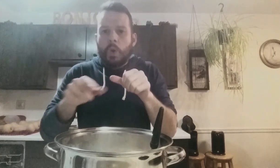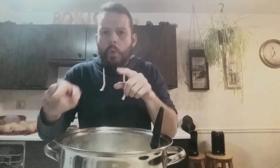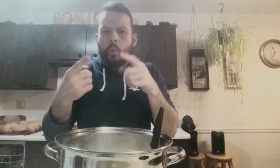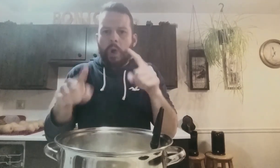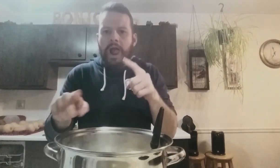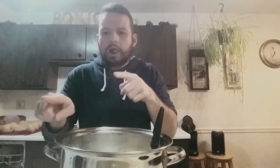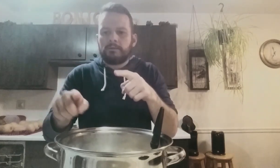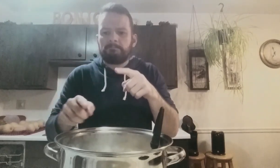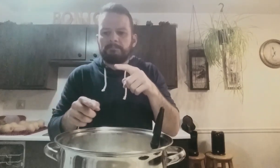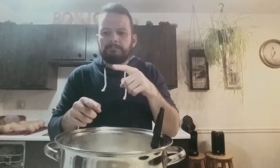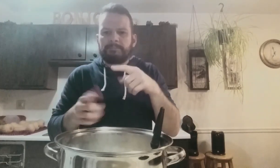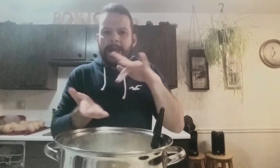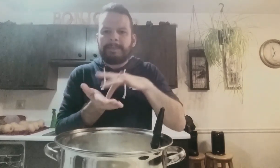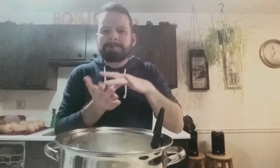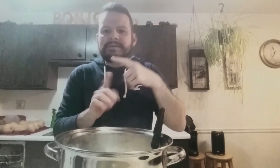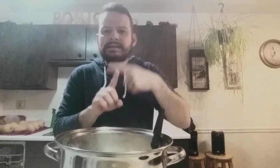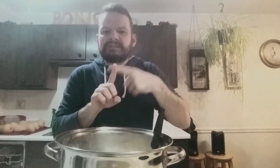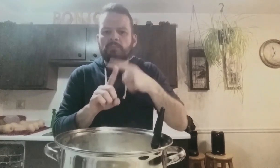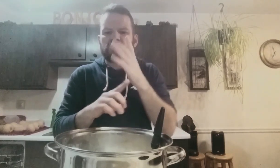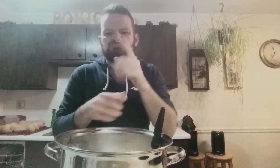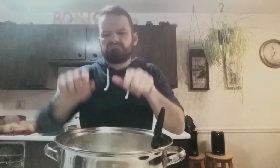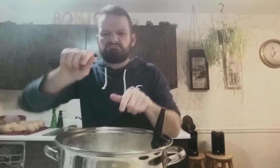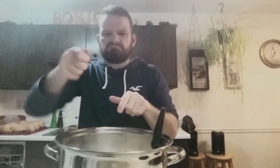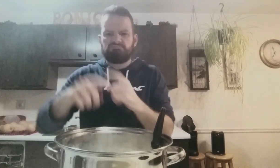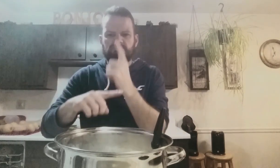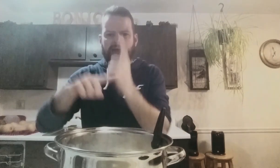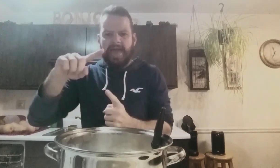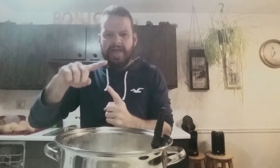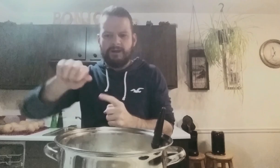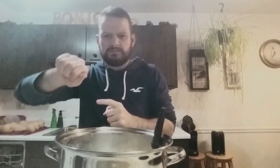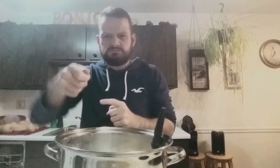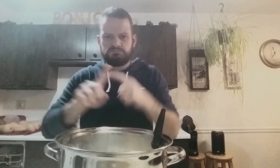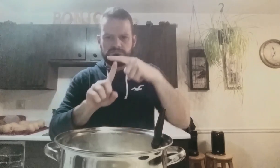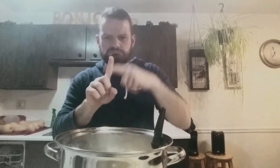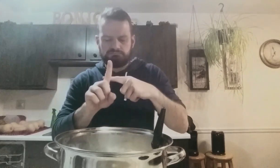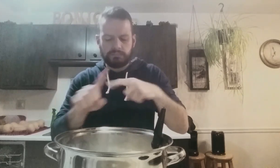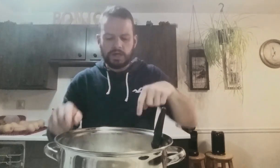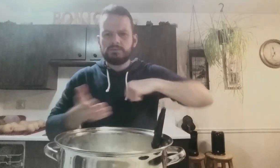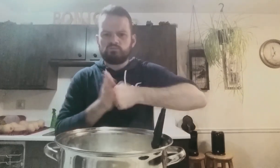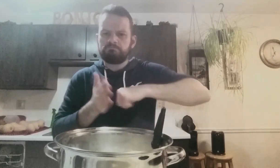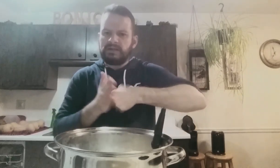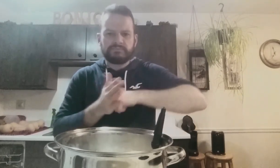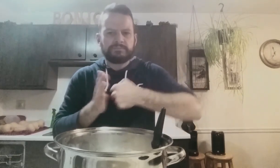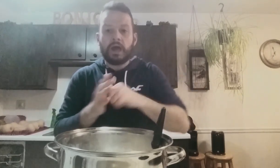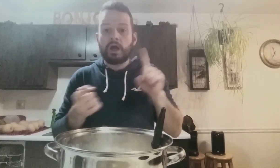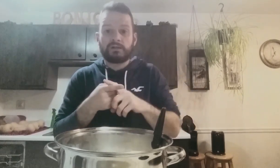You just keep mashing while the temperature is set to medium